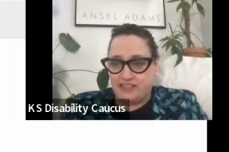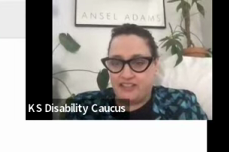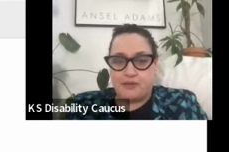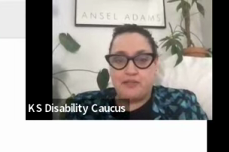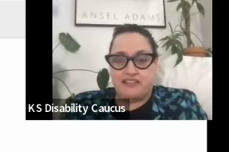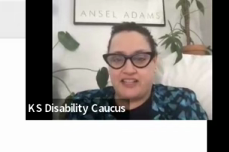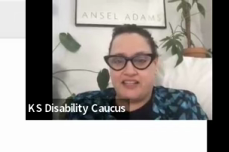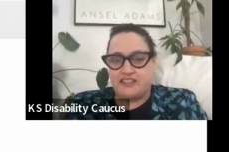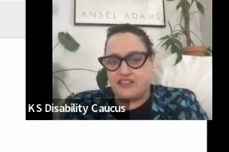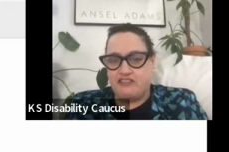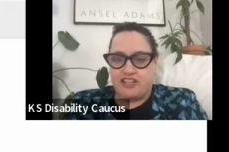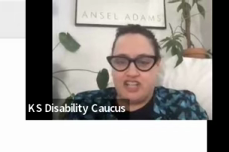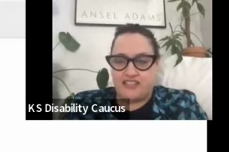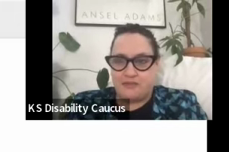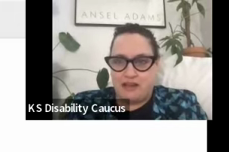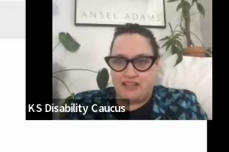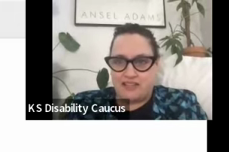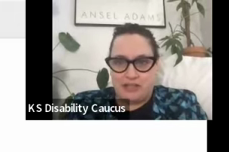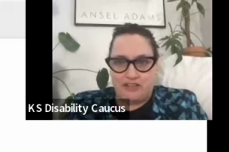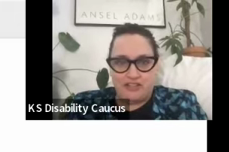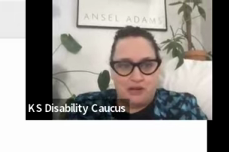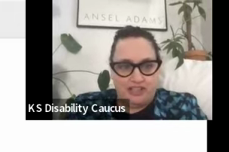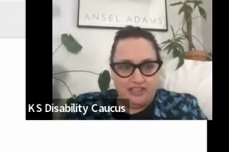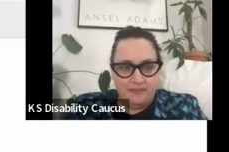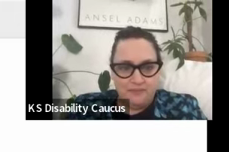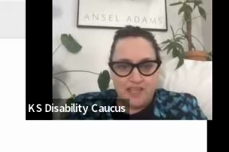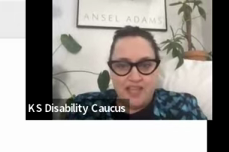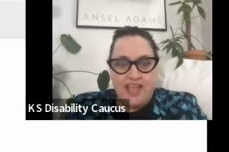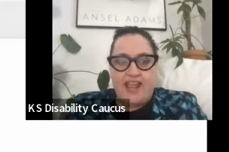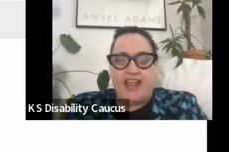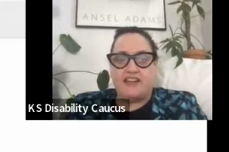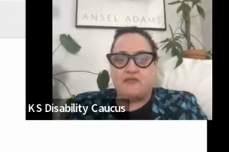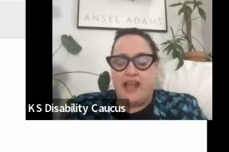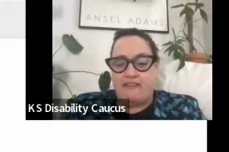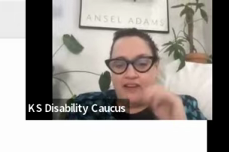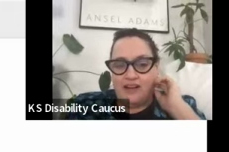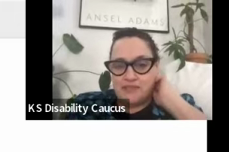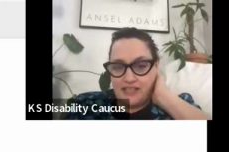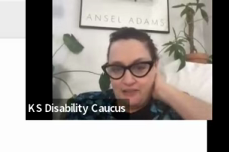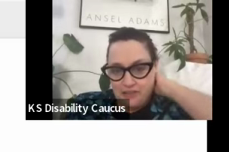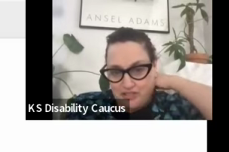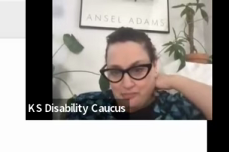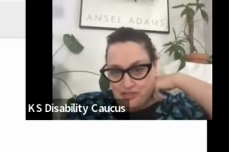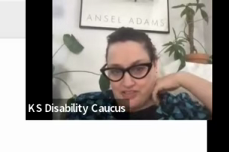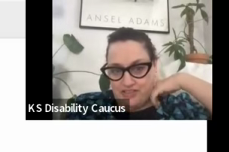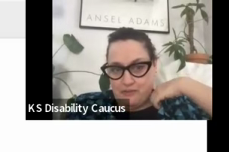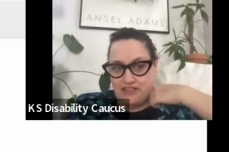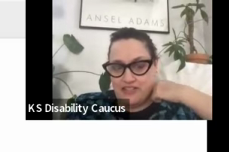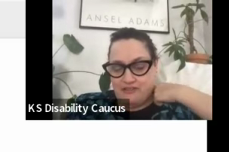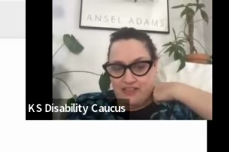You can turn that on and off with the CC button on your Zoom tool bar.